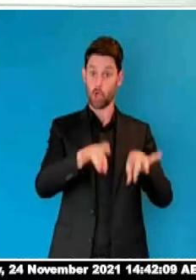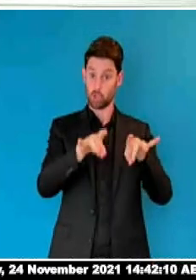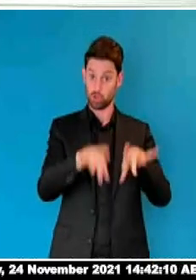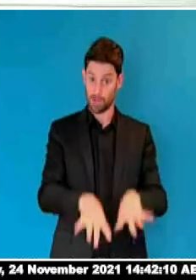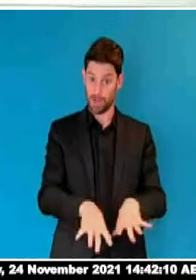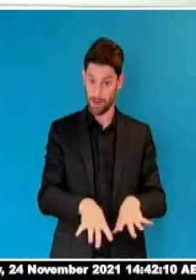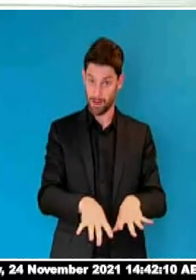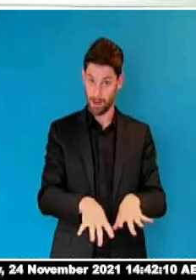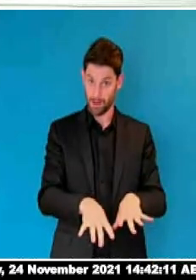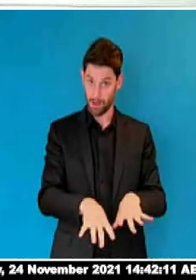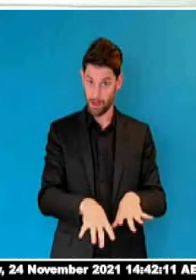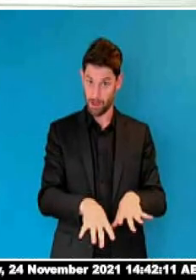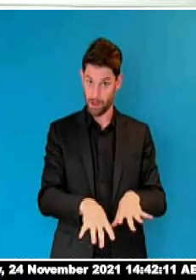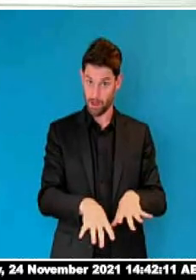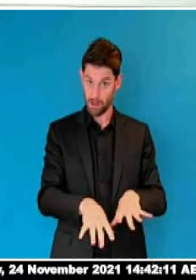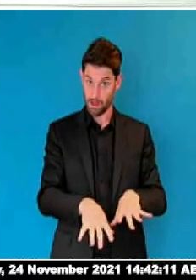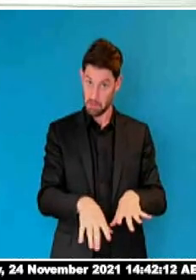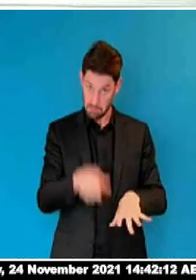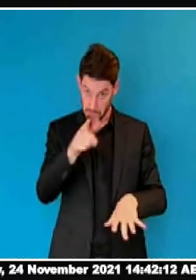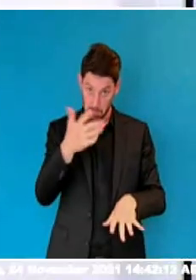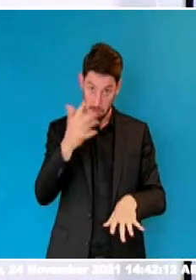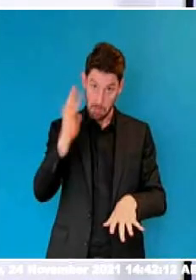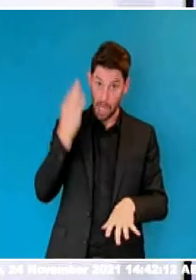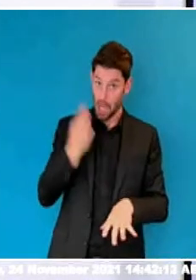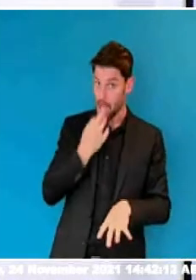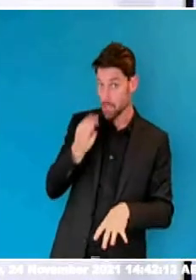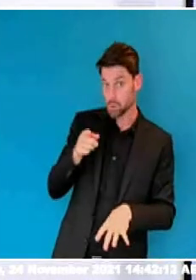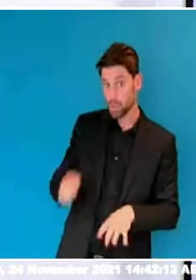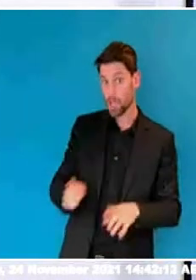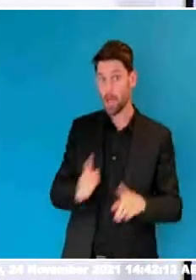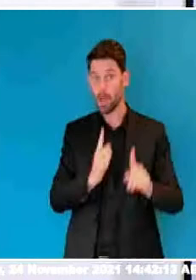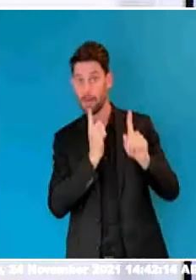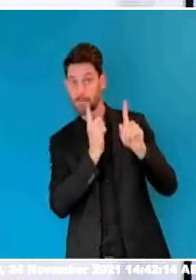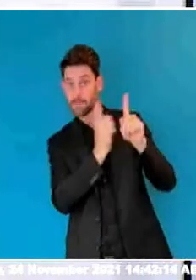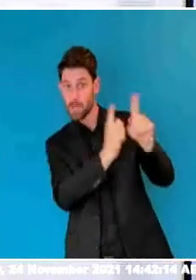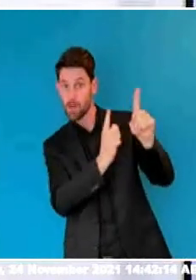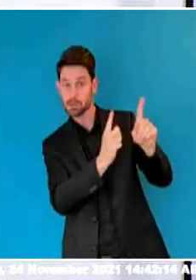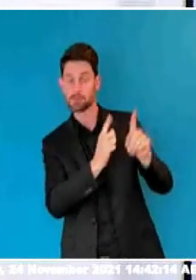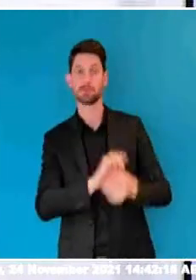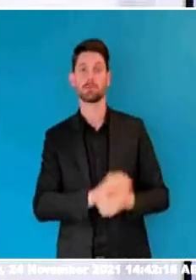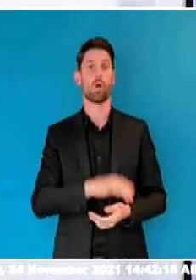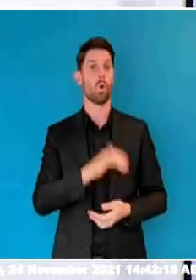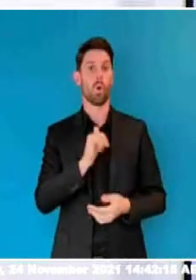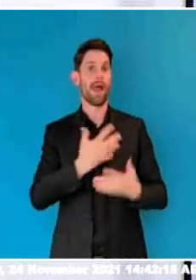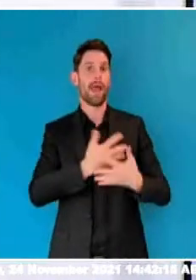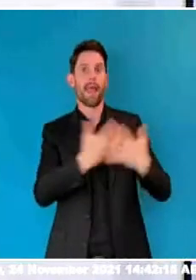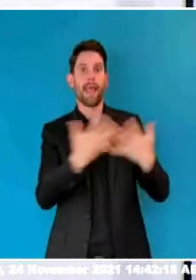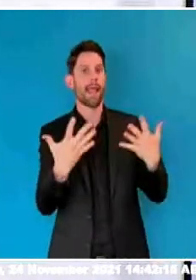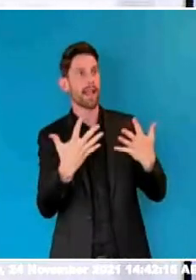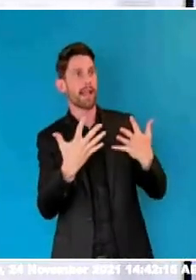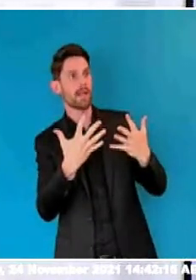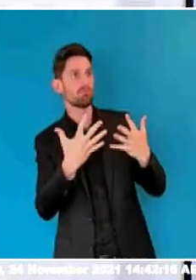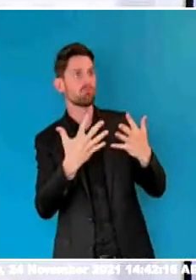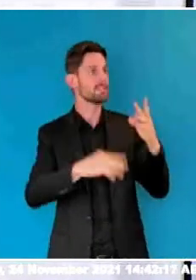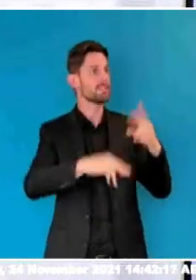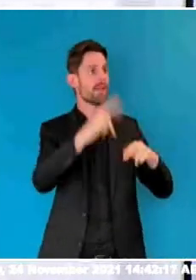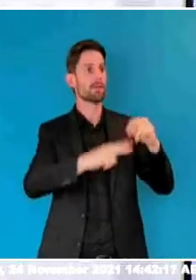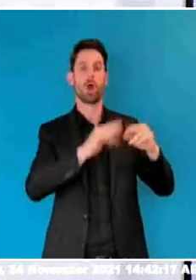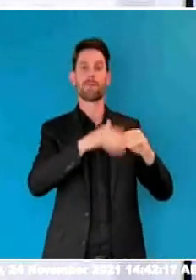to give any advice or be involved in any development of strategies about Australia